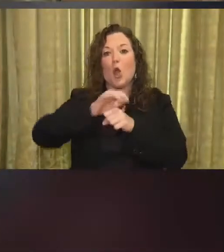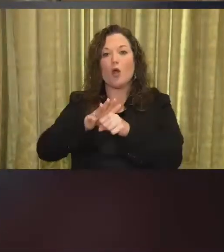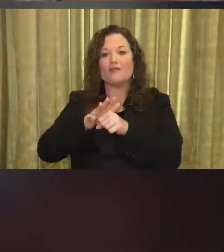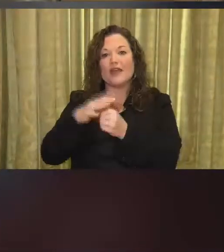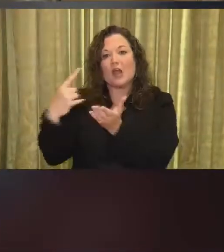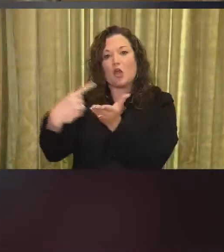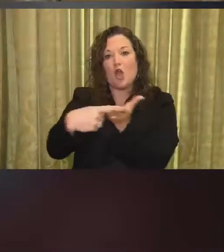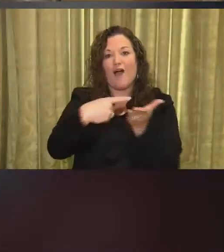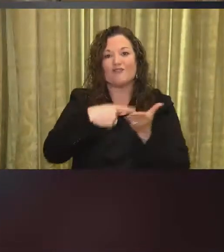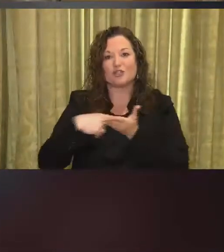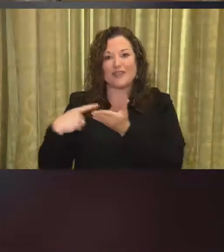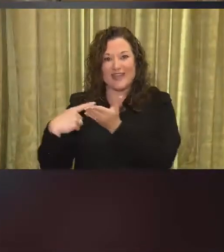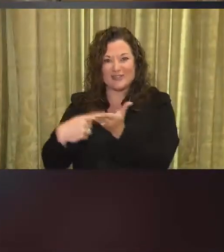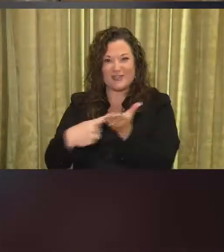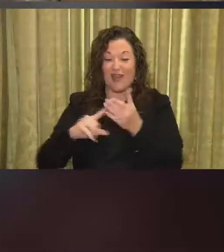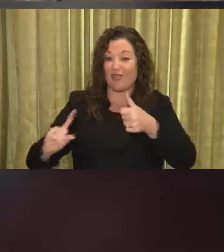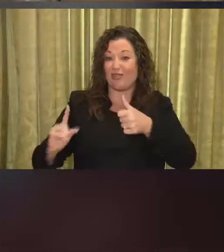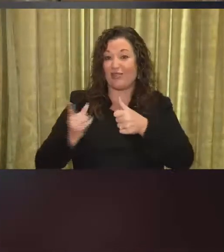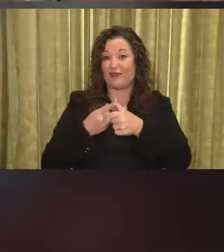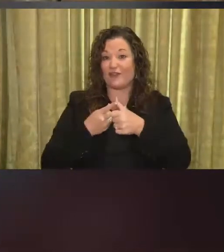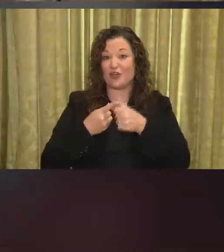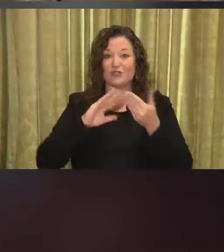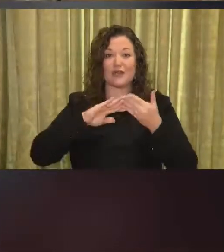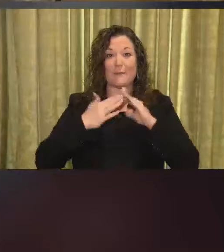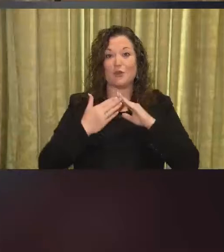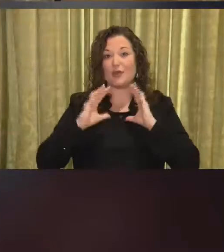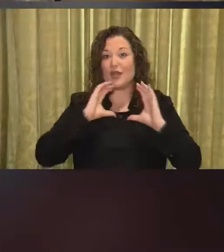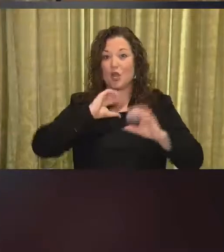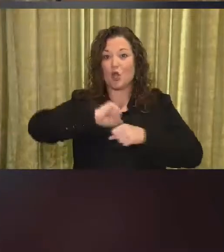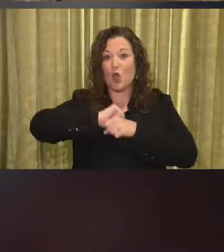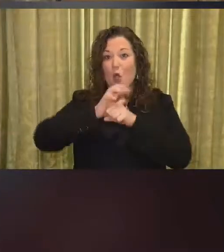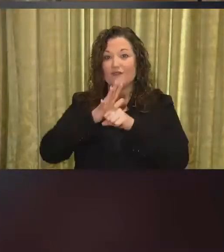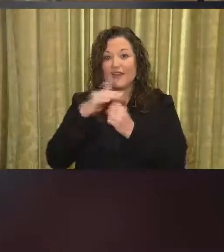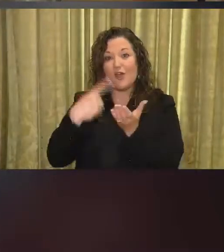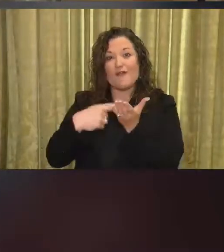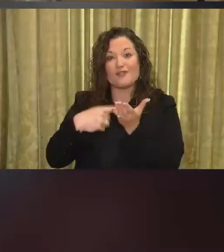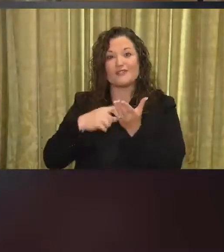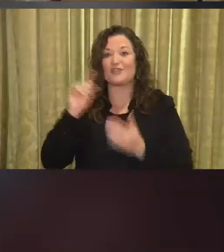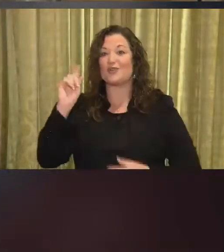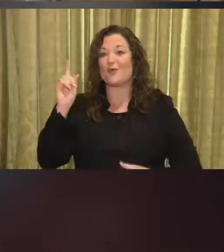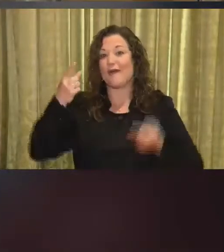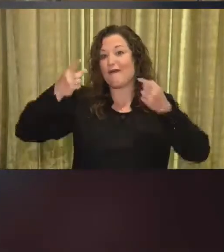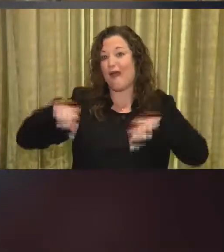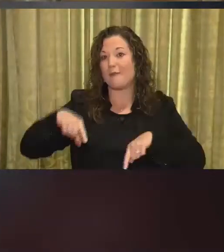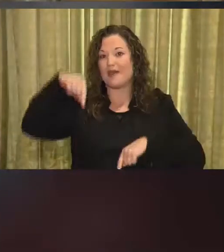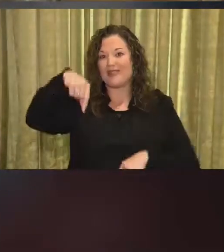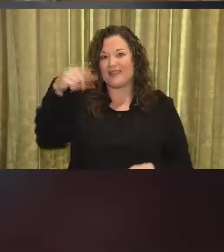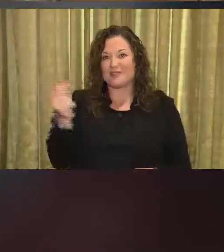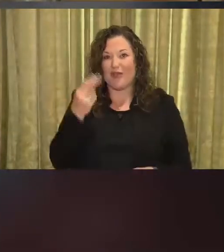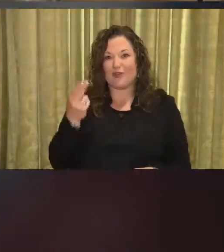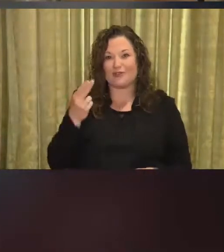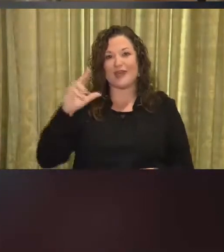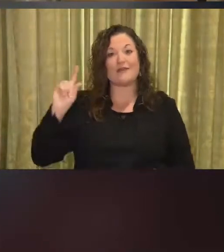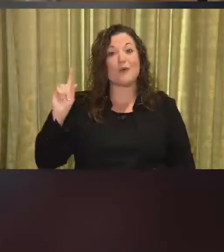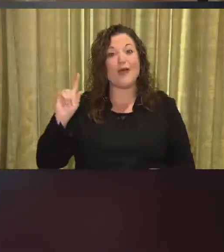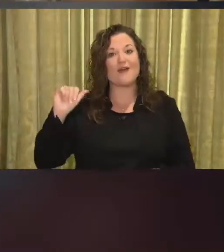the first community COVID conversation will be in Cabot this Thursday. Here's the purpose of it.